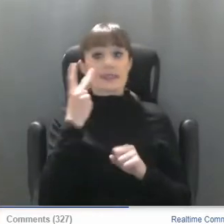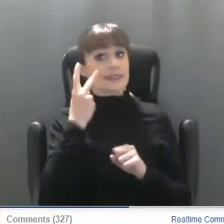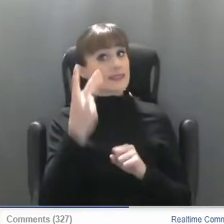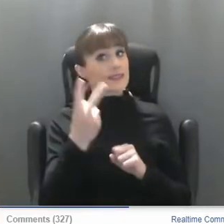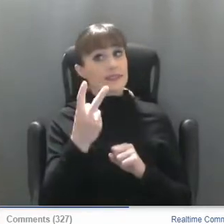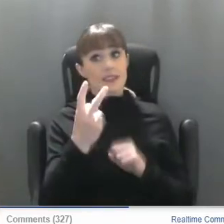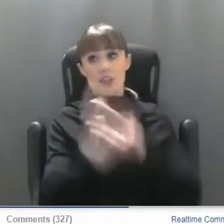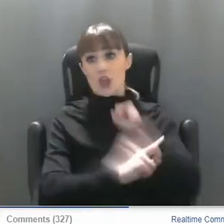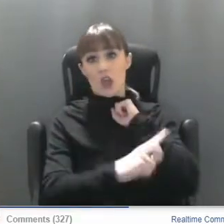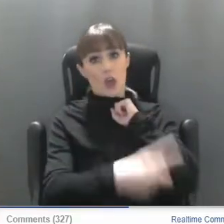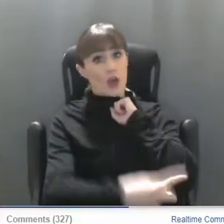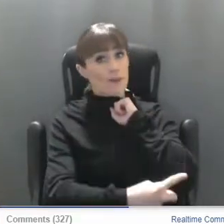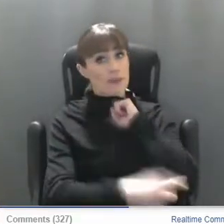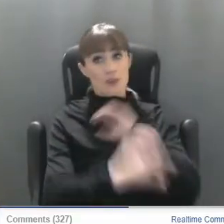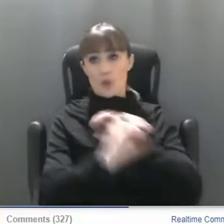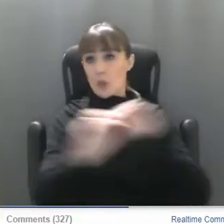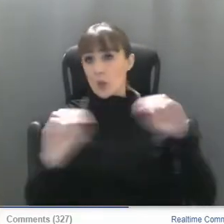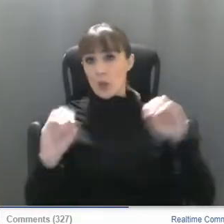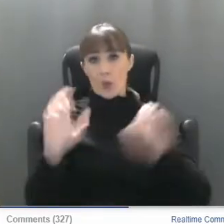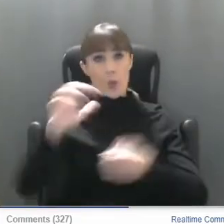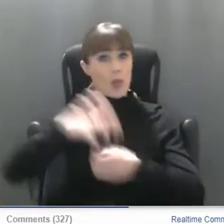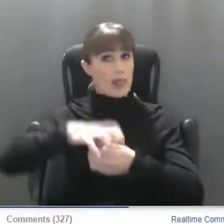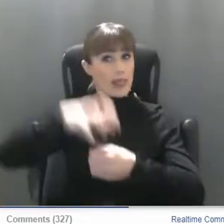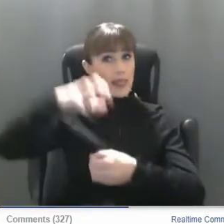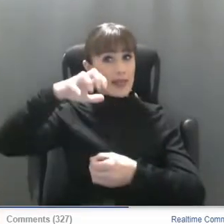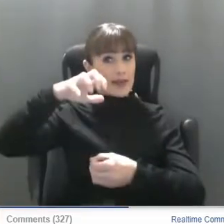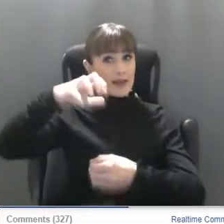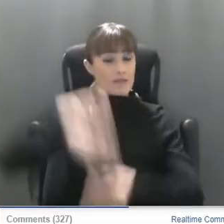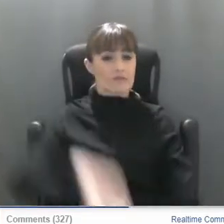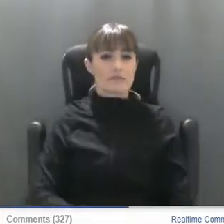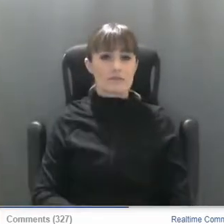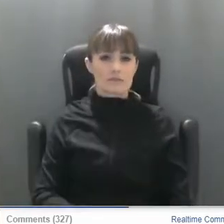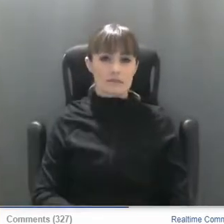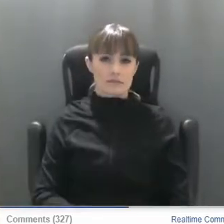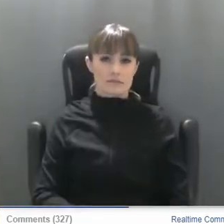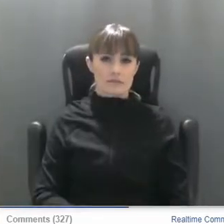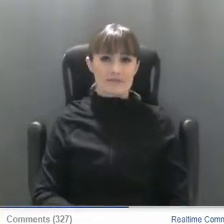have to touch. We're trying to remove as many high-touch things as we can.